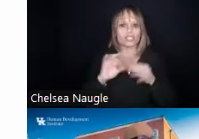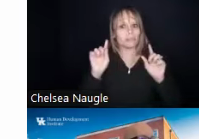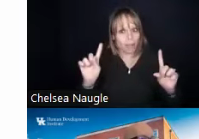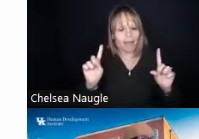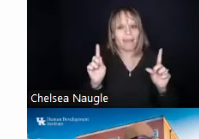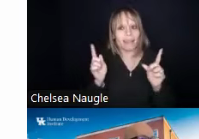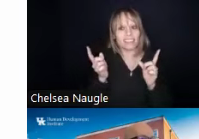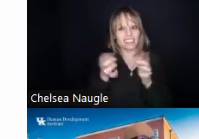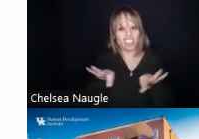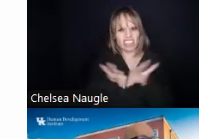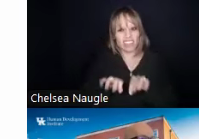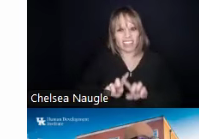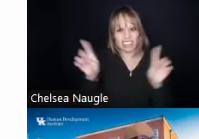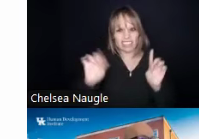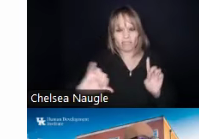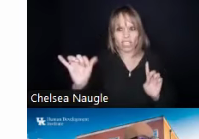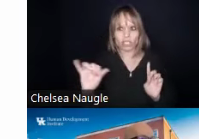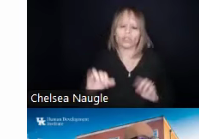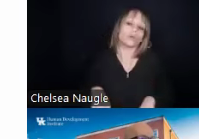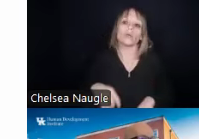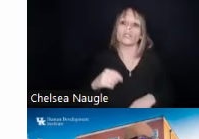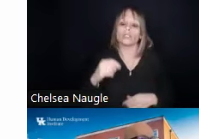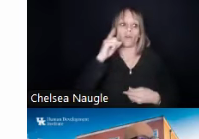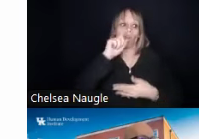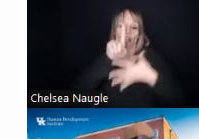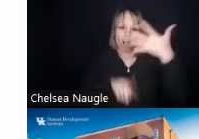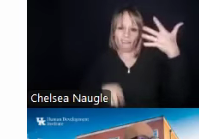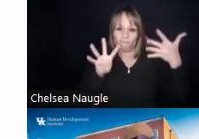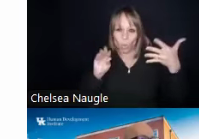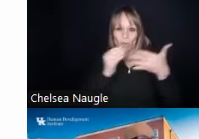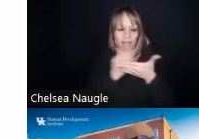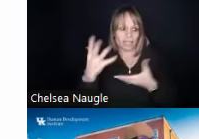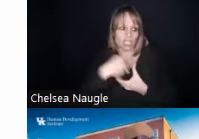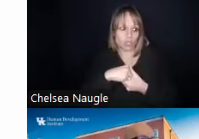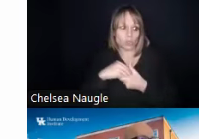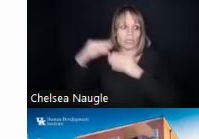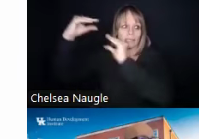average across all 40 different things that were included you know instructors kind of had an agree position that's the